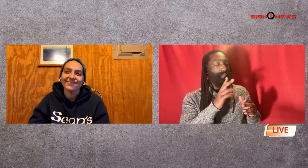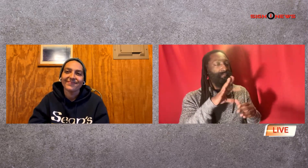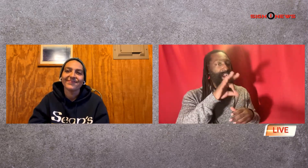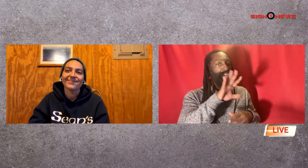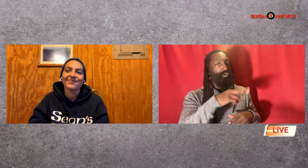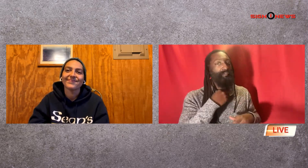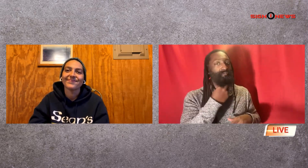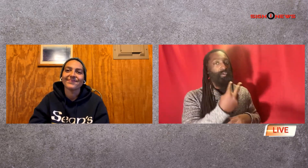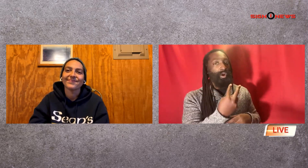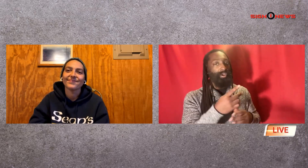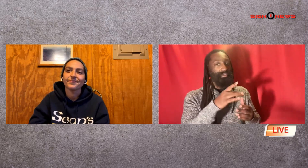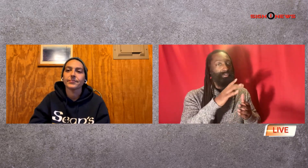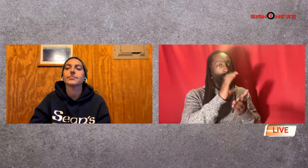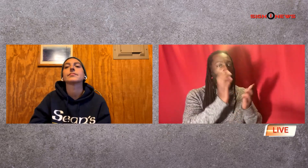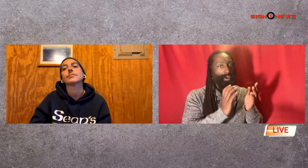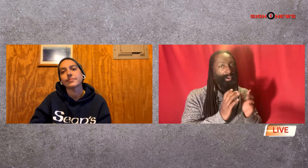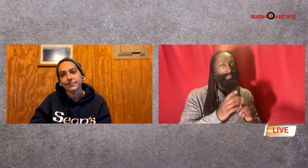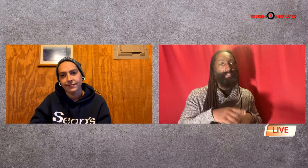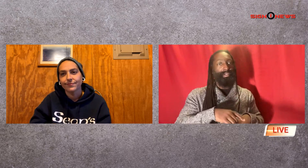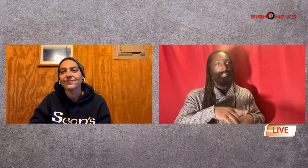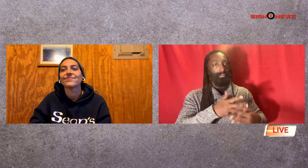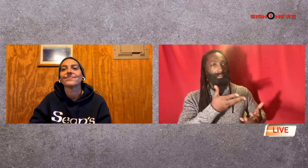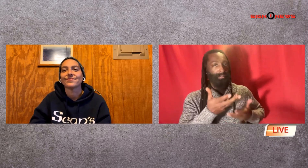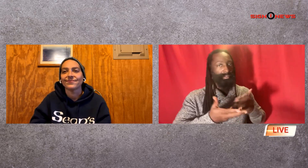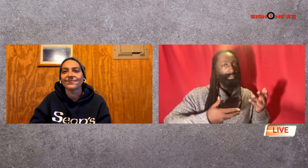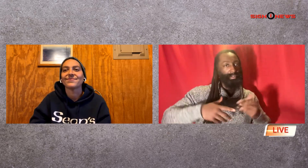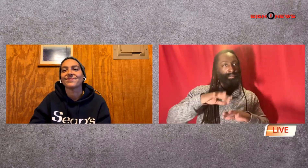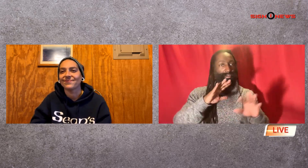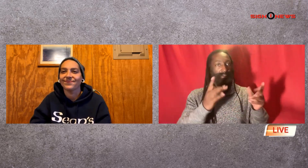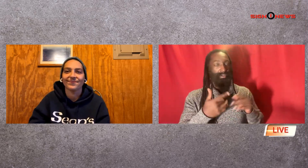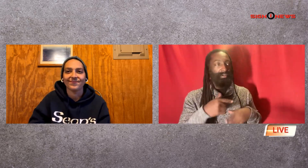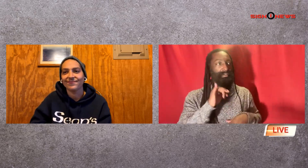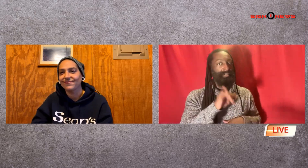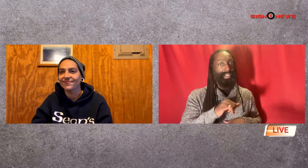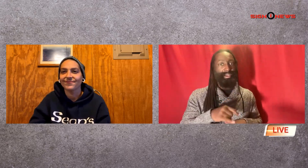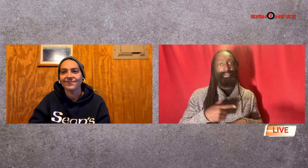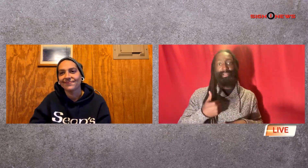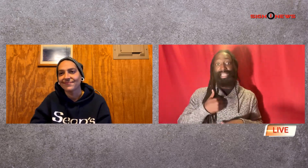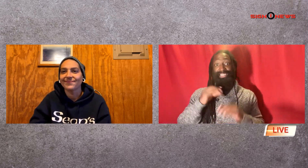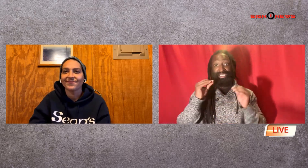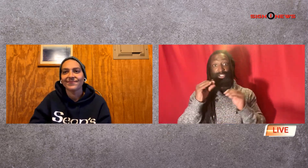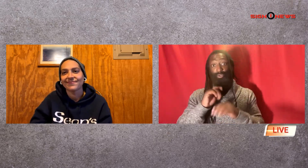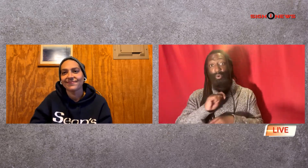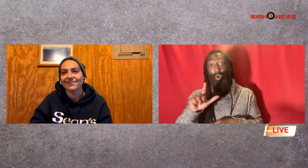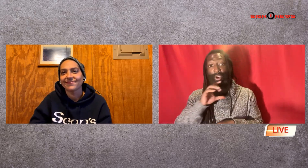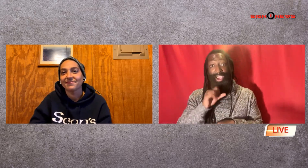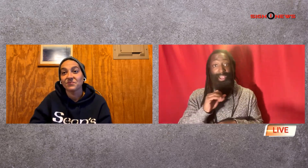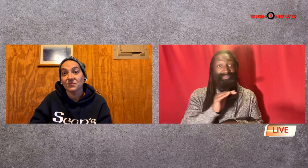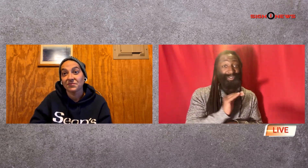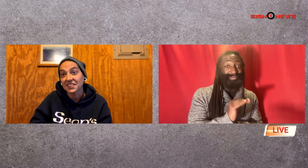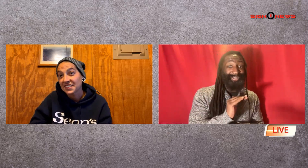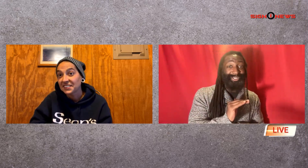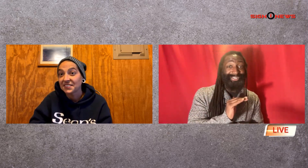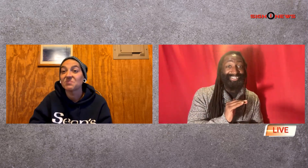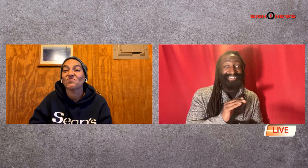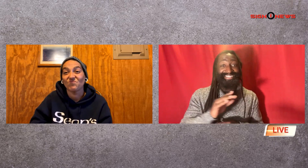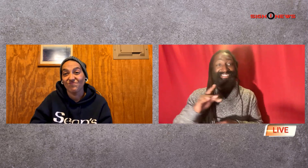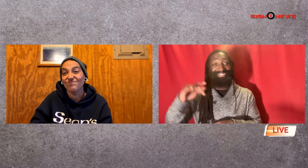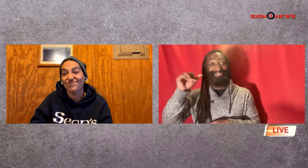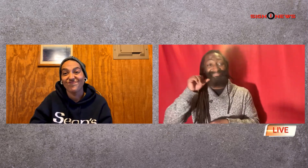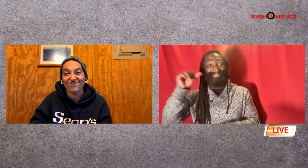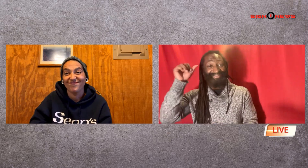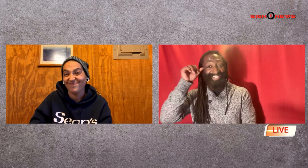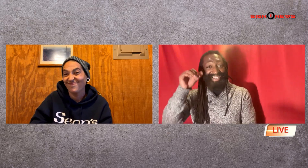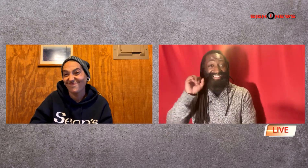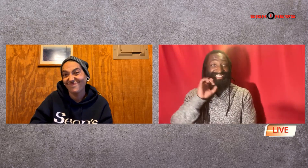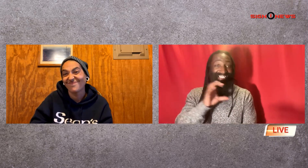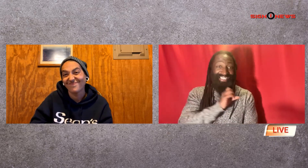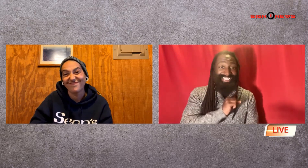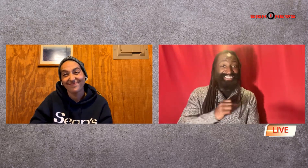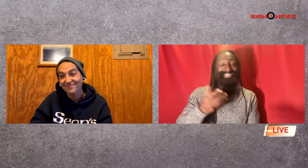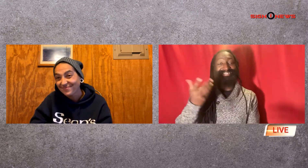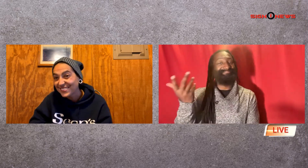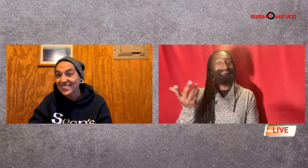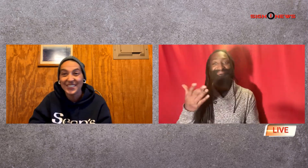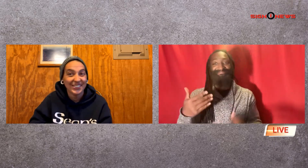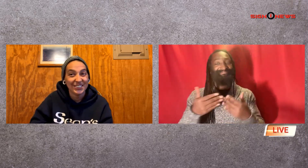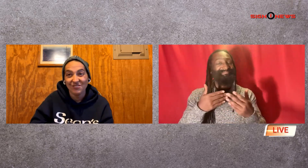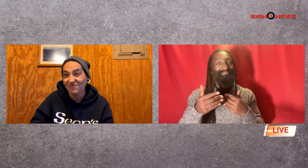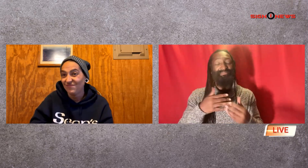and find your voice as a choreographer I teach all different ages from young to senior citizen